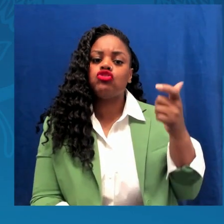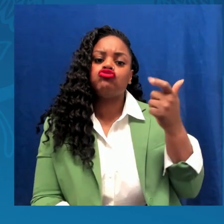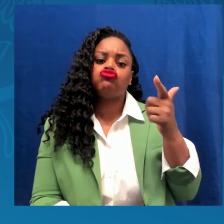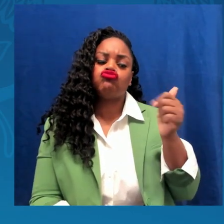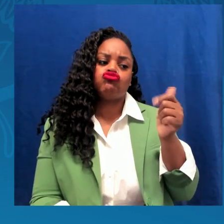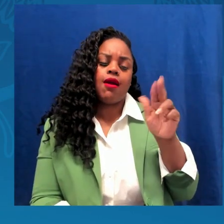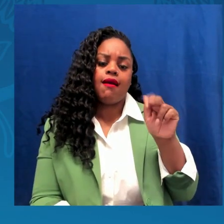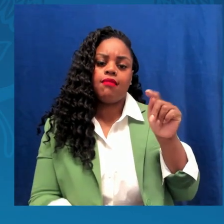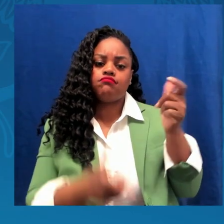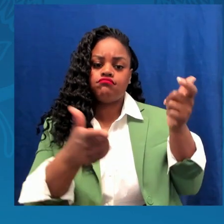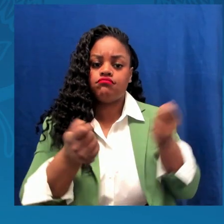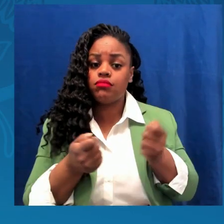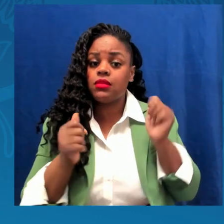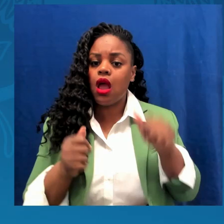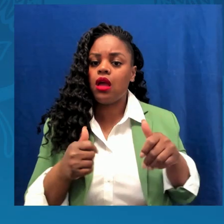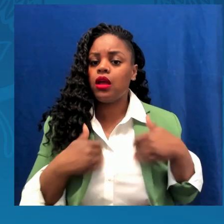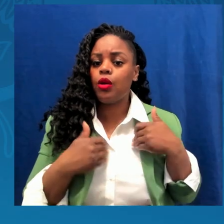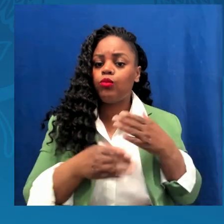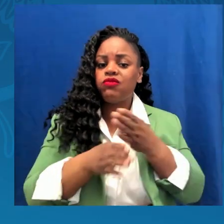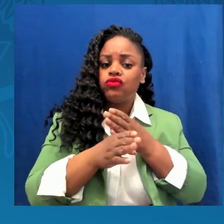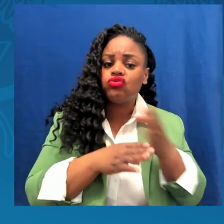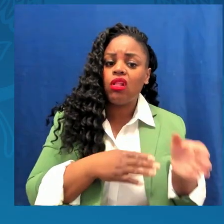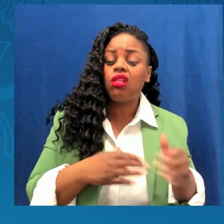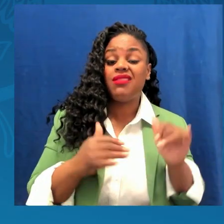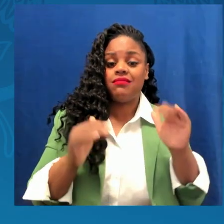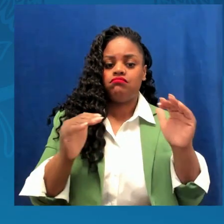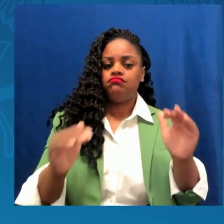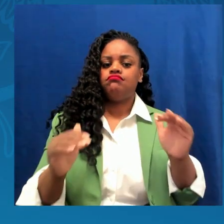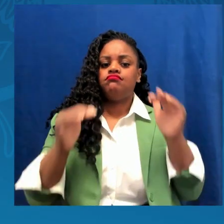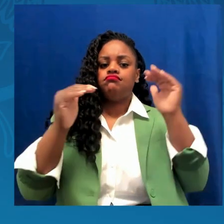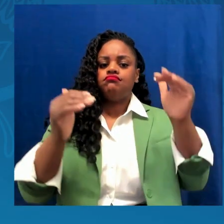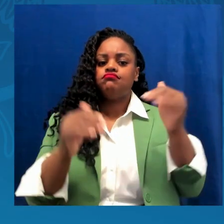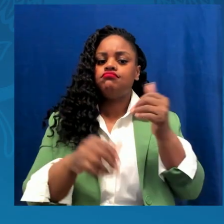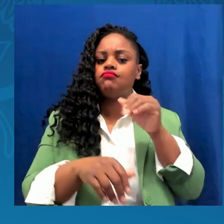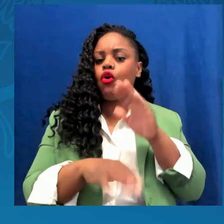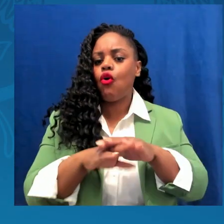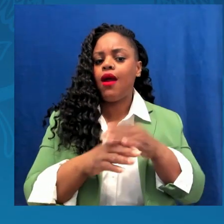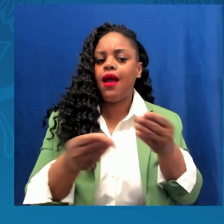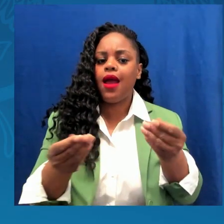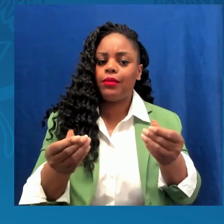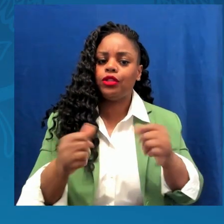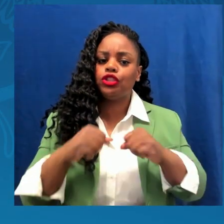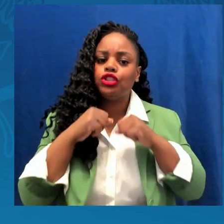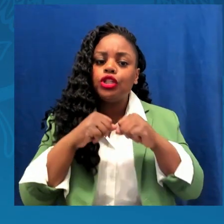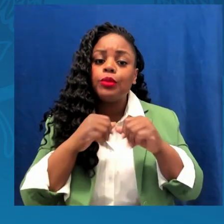to enhance campus security and to provide specialized training to security staff.